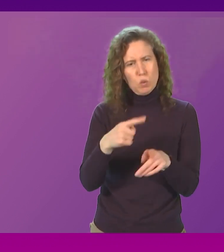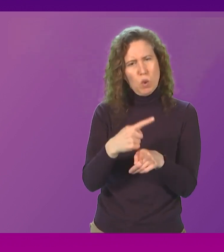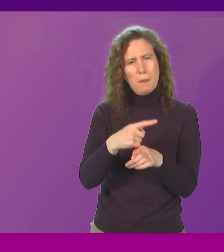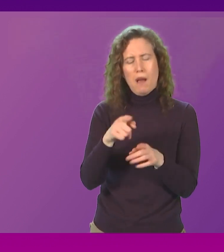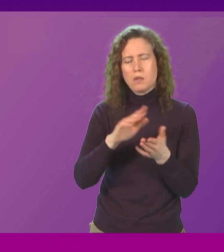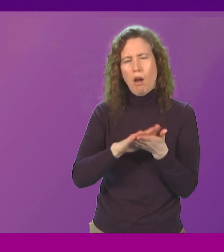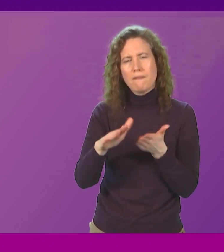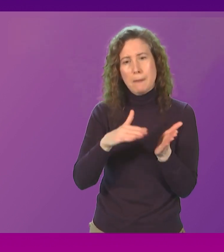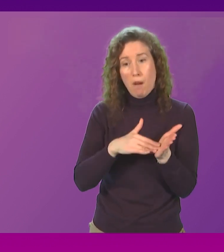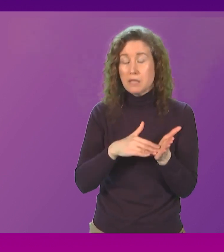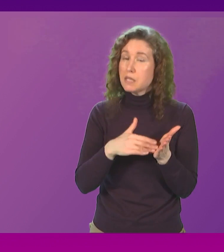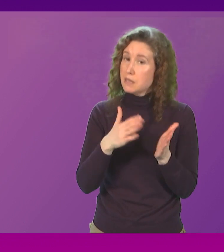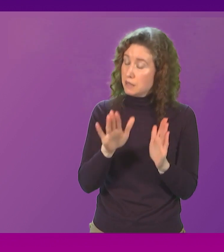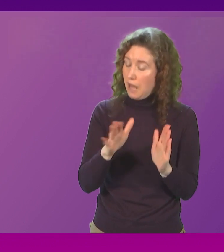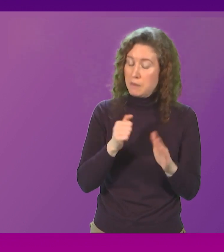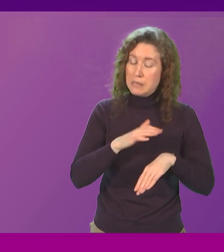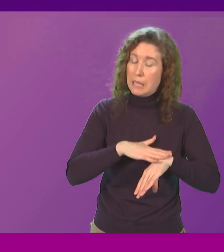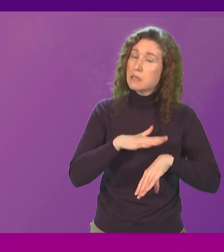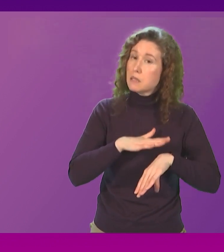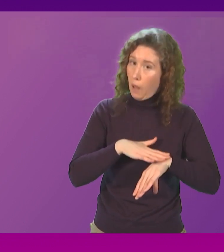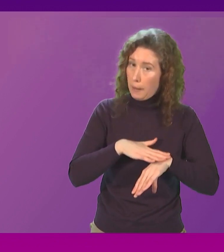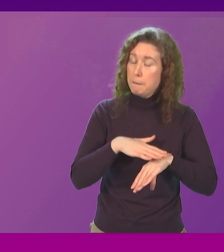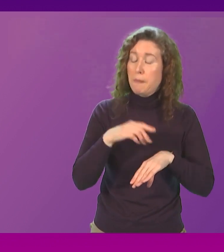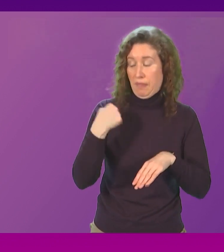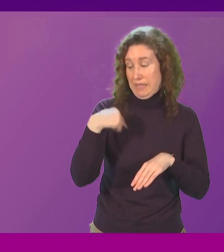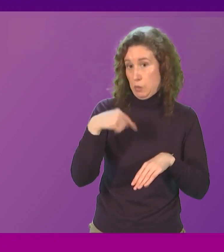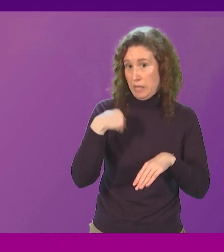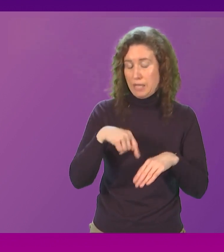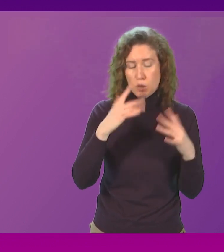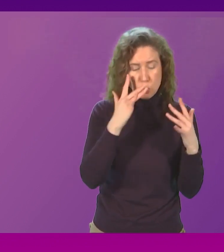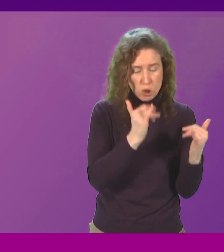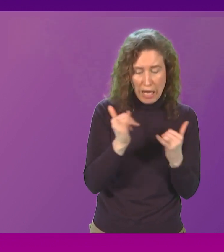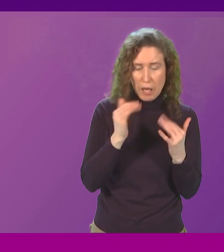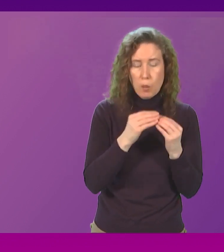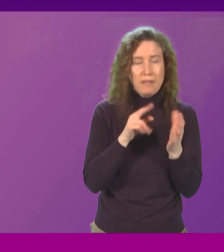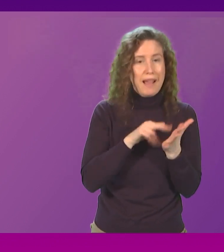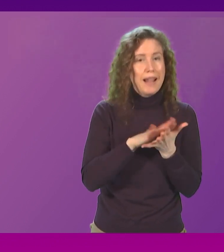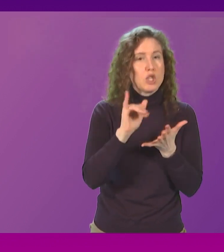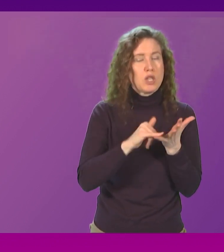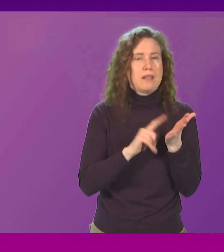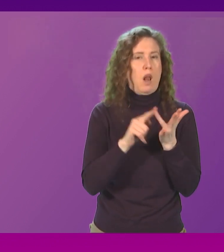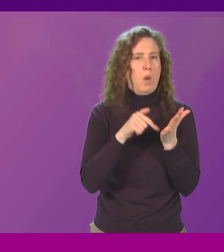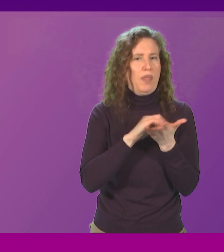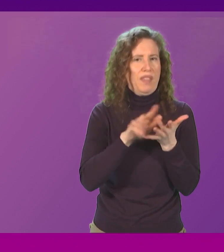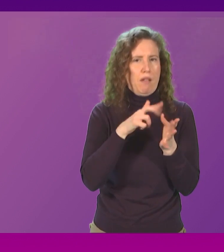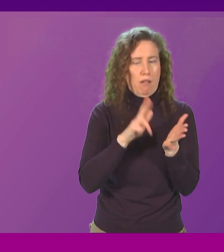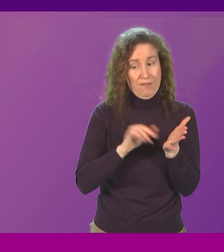Rightly, this week I have taken time to check with NHS Lothian about his case.